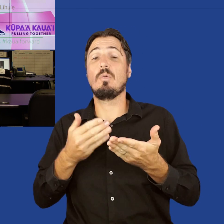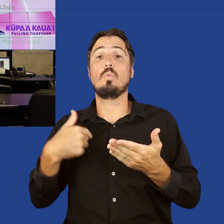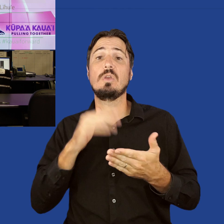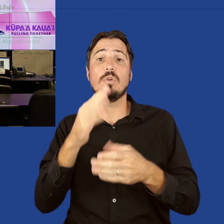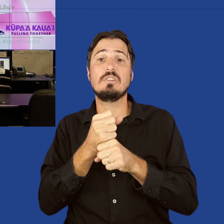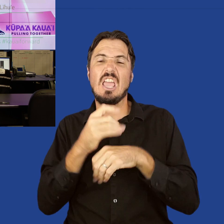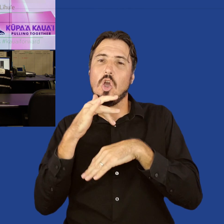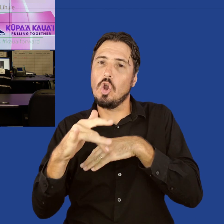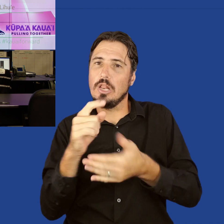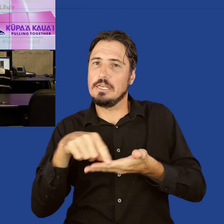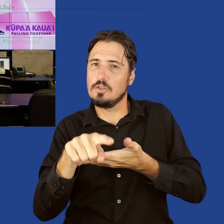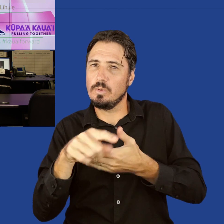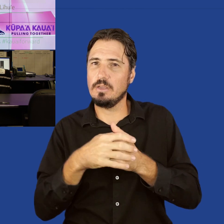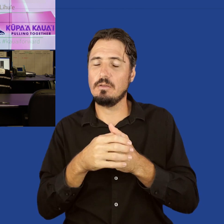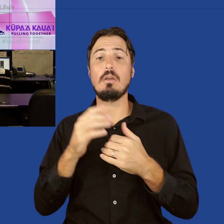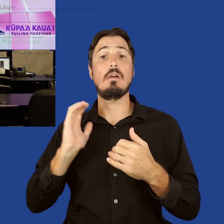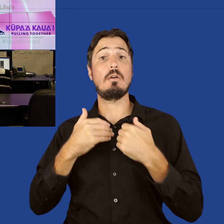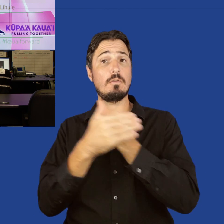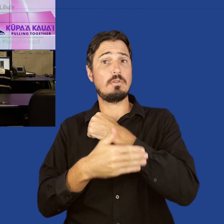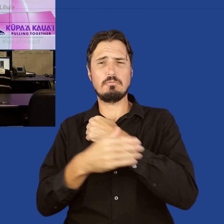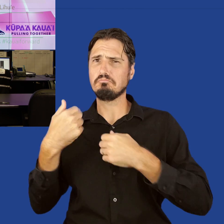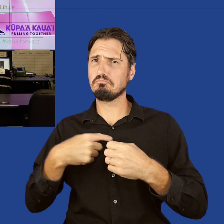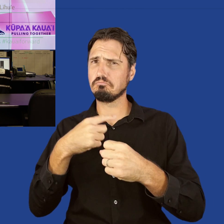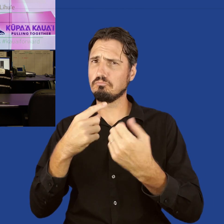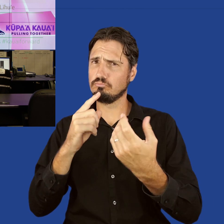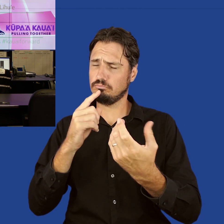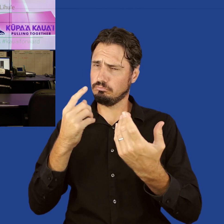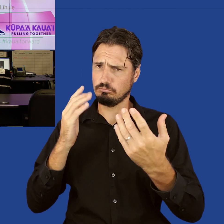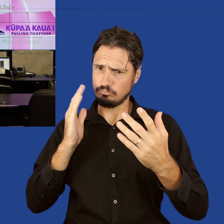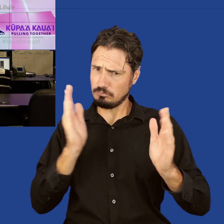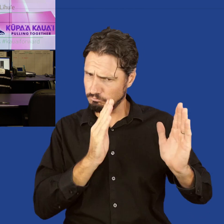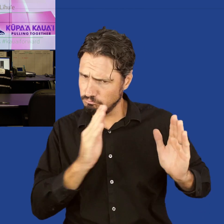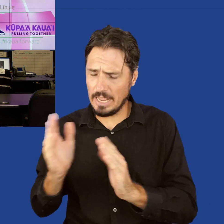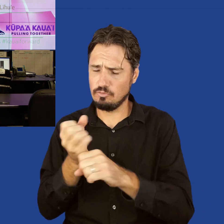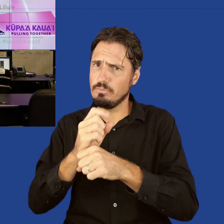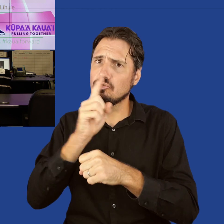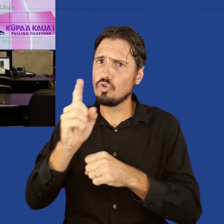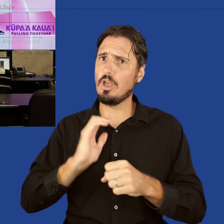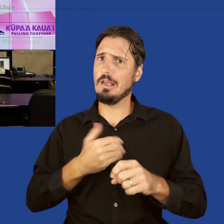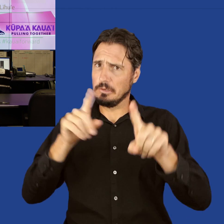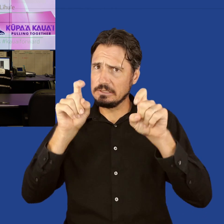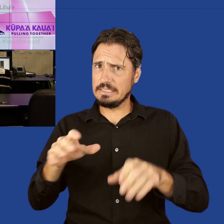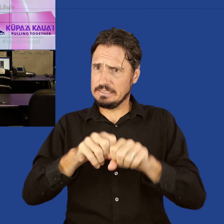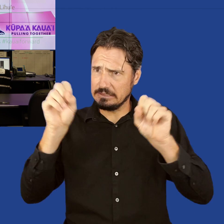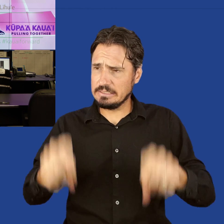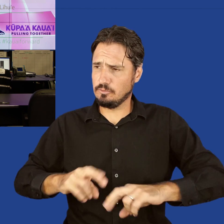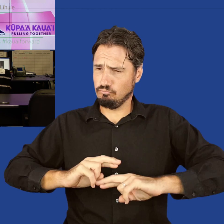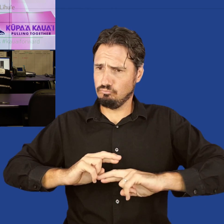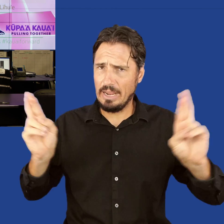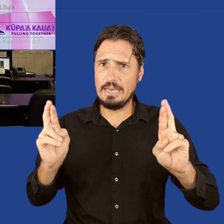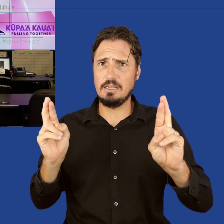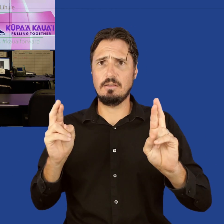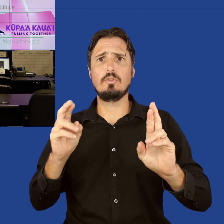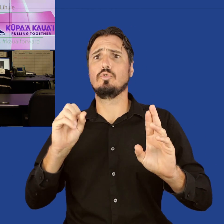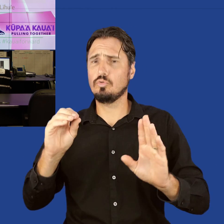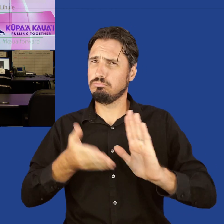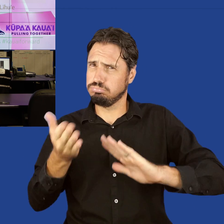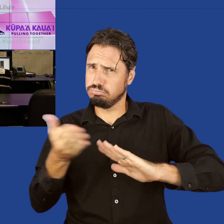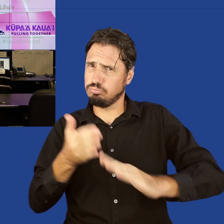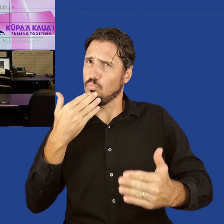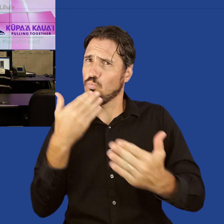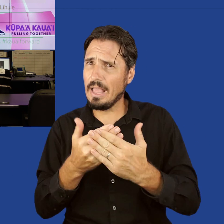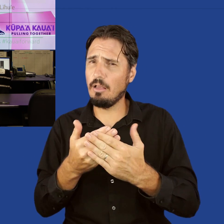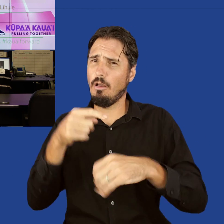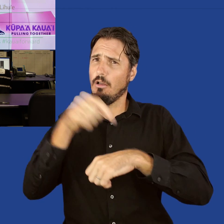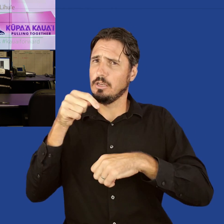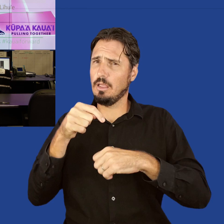The County of Kaua‘i is committed to ensure the adequate rapid testing capacity is in place for the first few weeks of the program, to get it up and running. But we anticipate that this additional